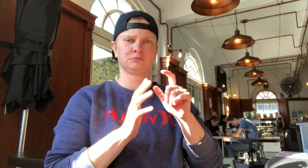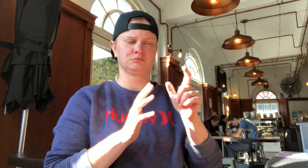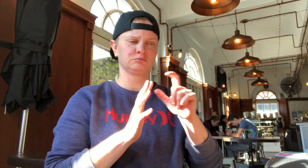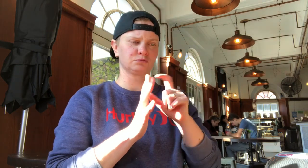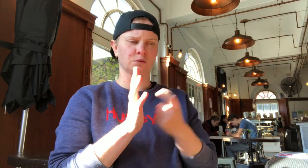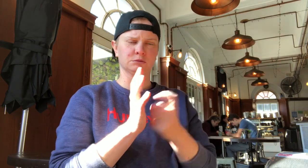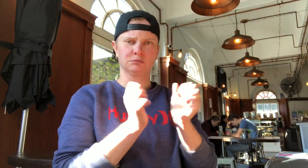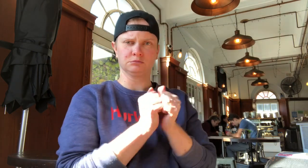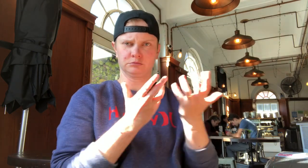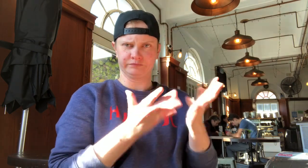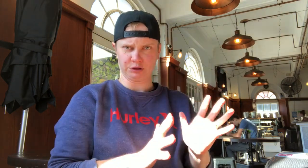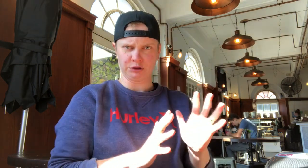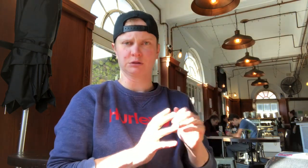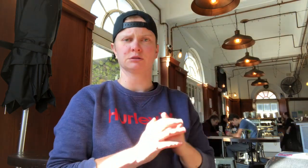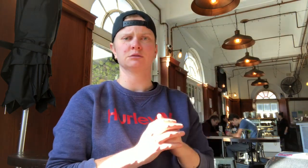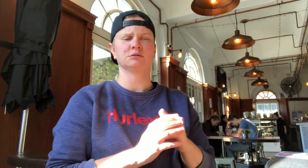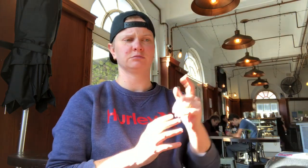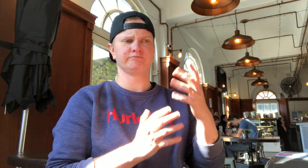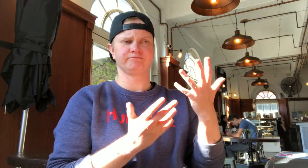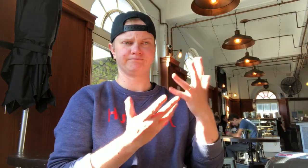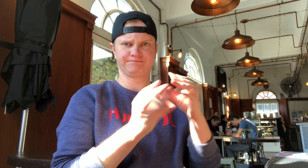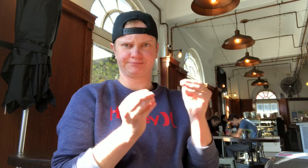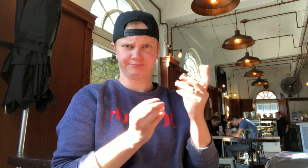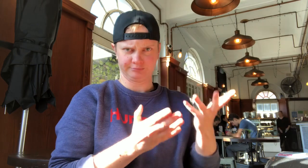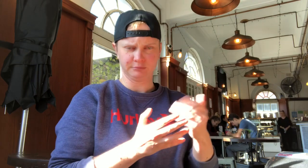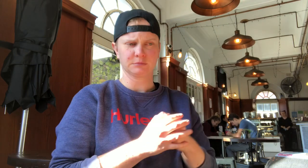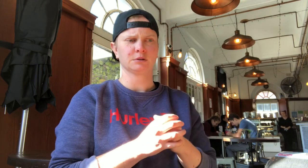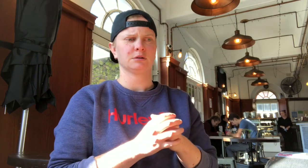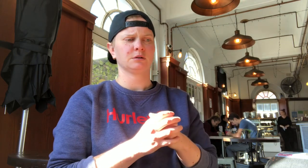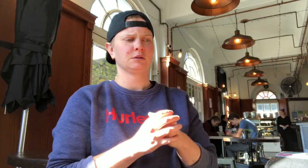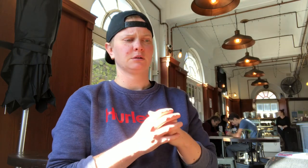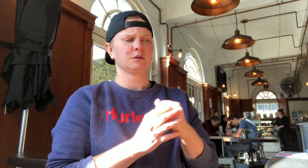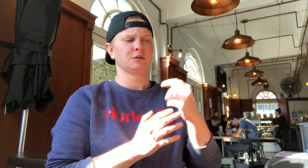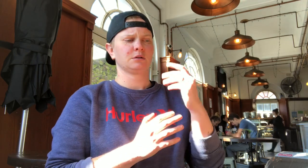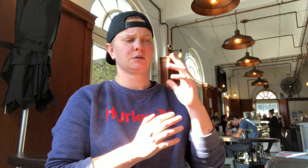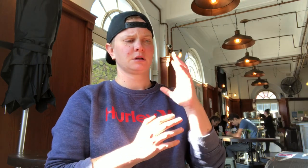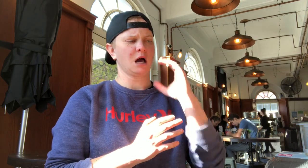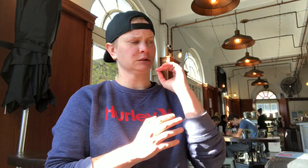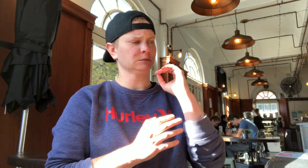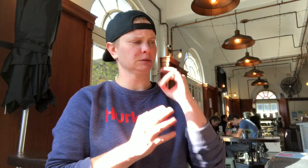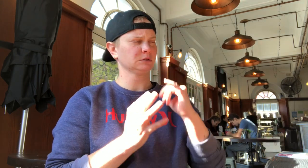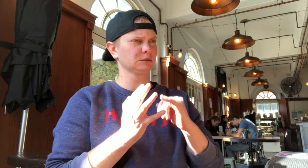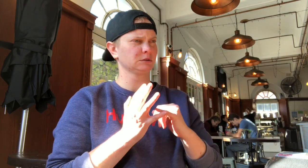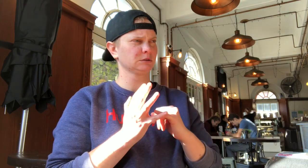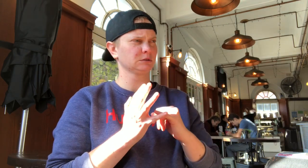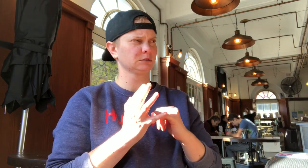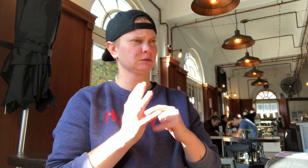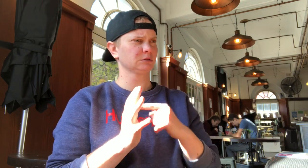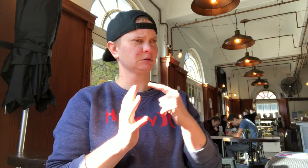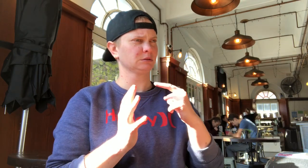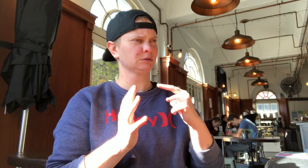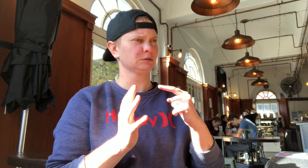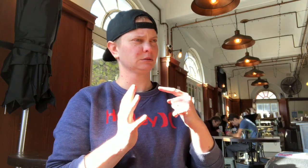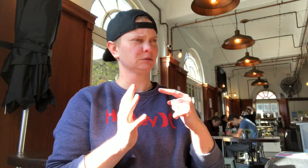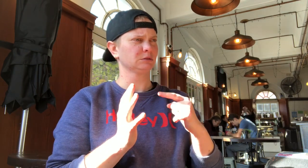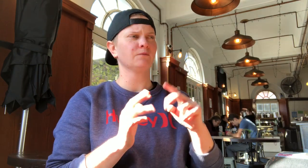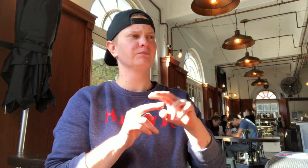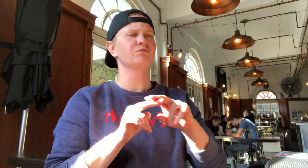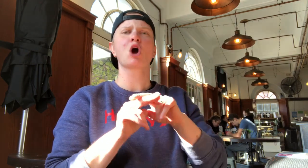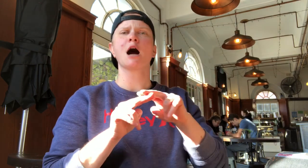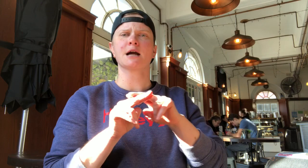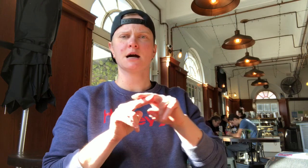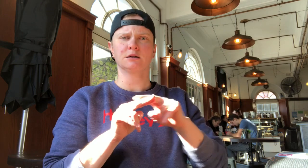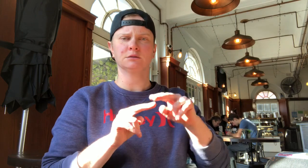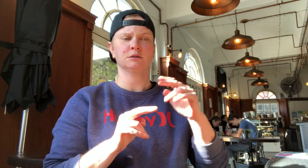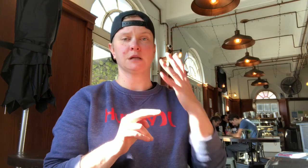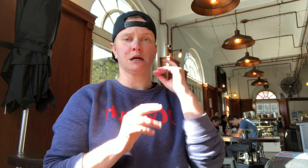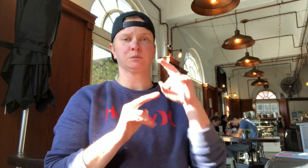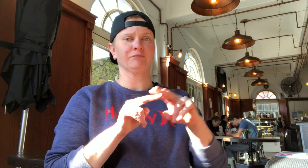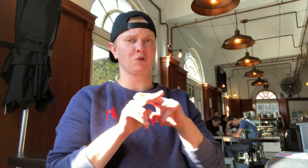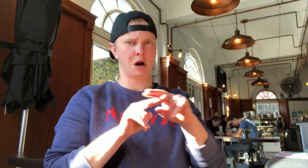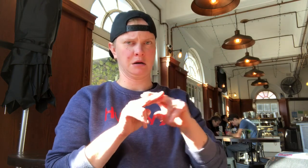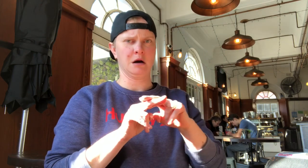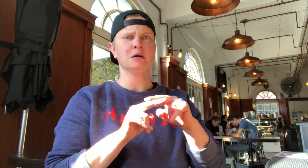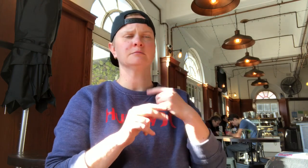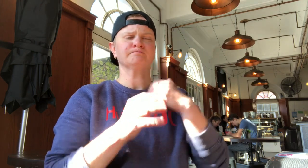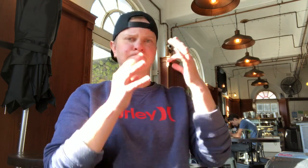After seeing the discussion over the cancelled appointments last week, last Friday I made the decision